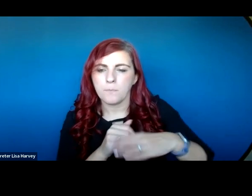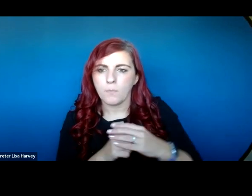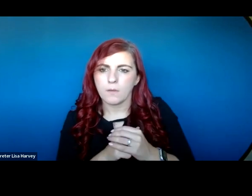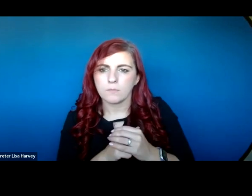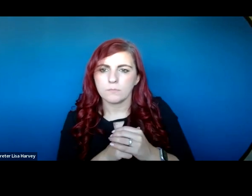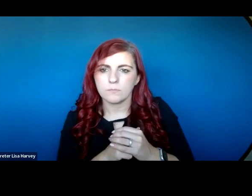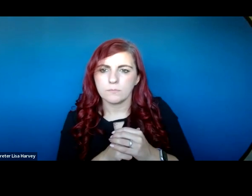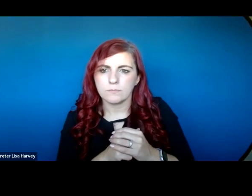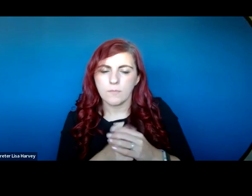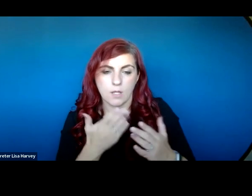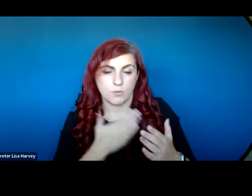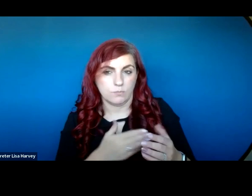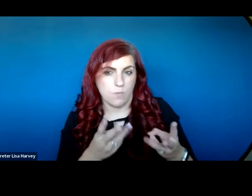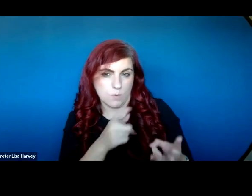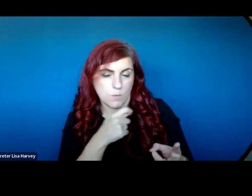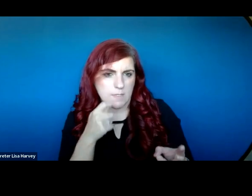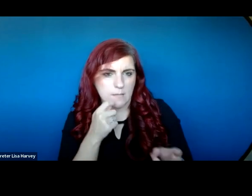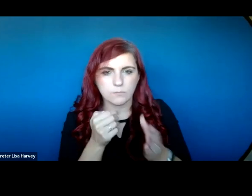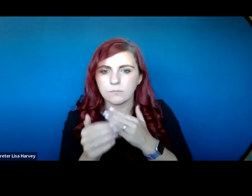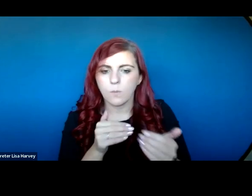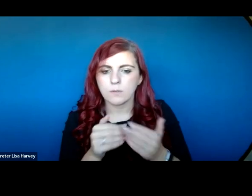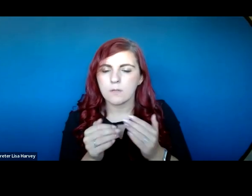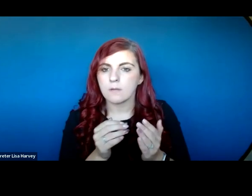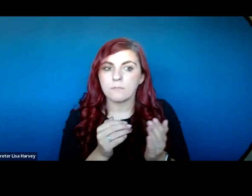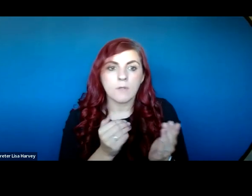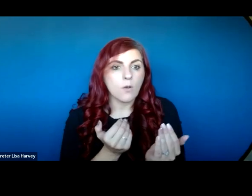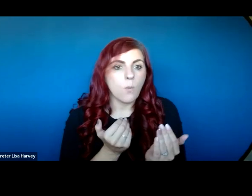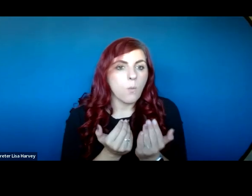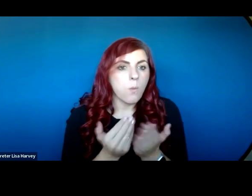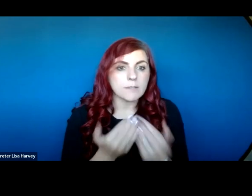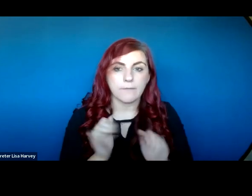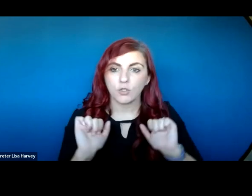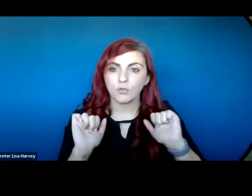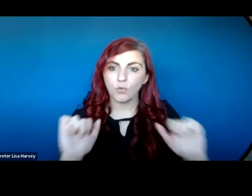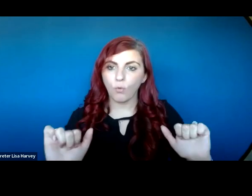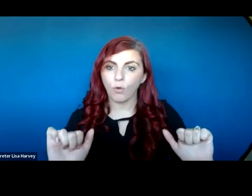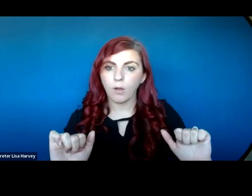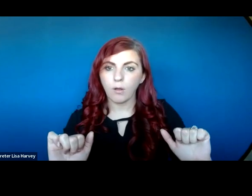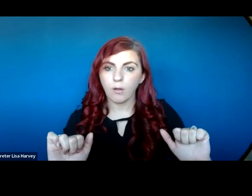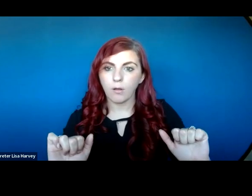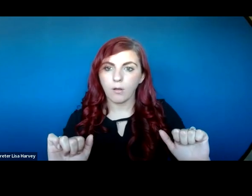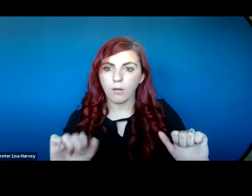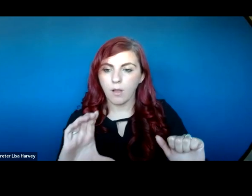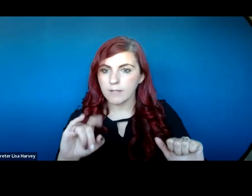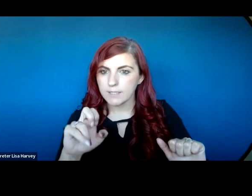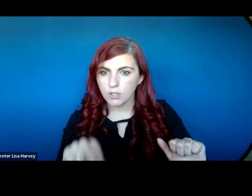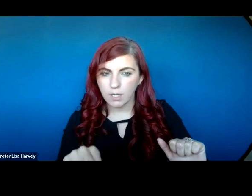I just want to say that whatever condition we have, neurological, and everything,